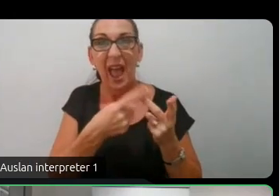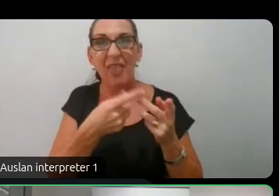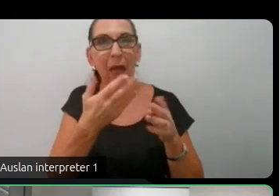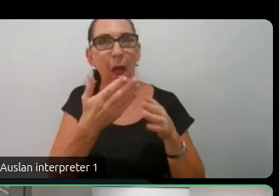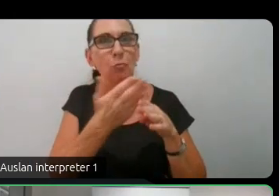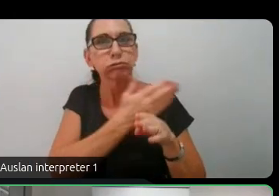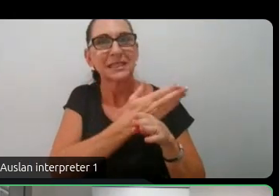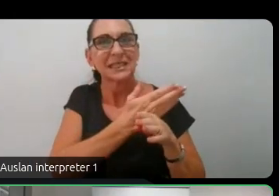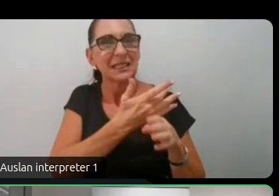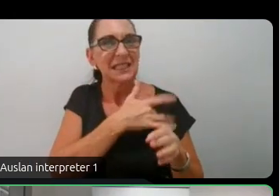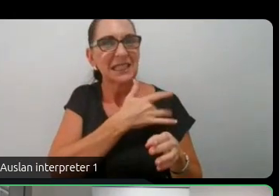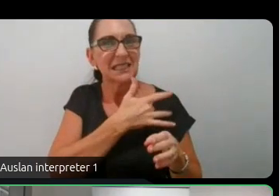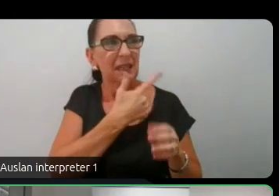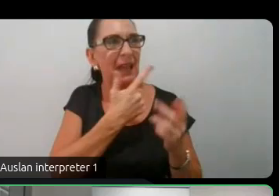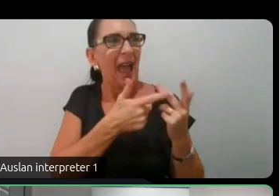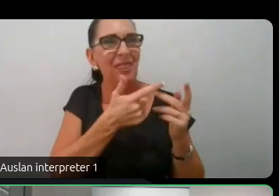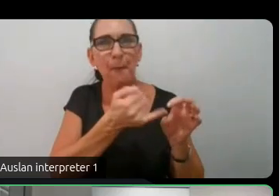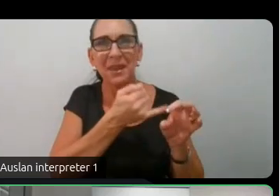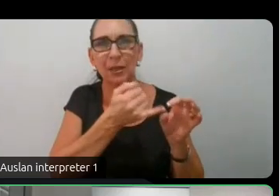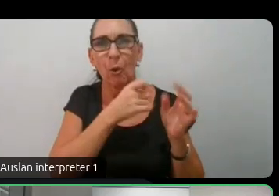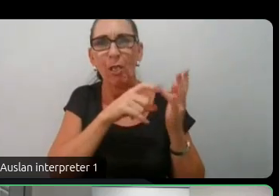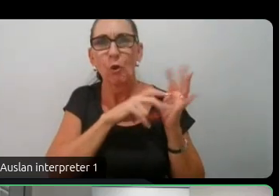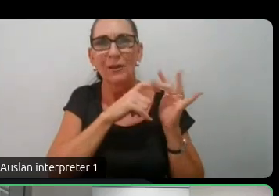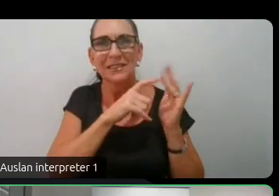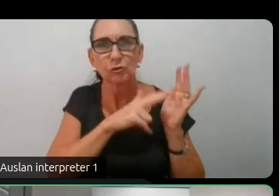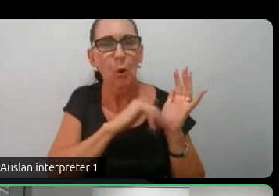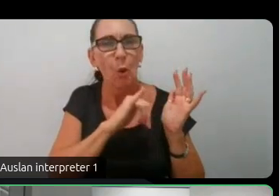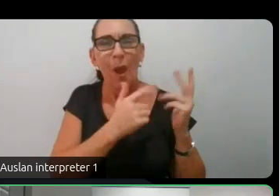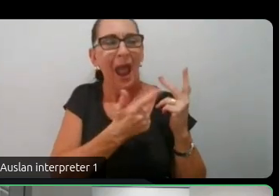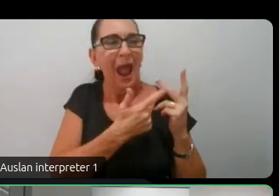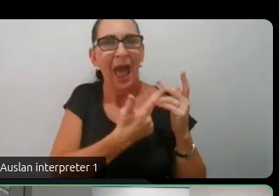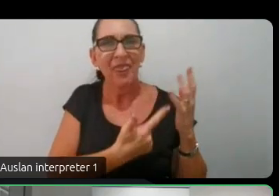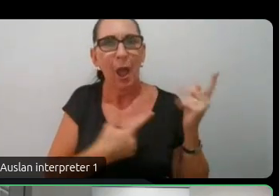or any other factors that would prohibit them from undergoing that treatment um and that can